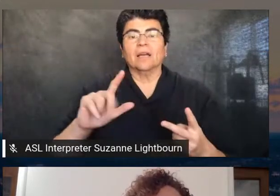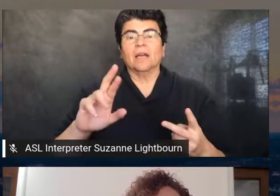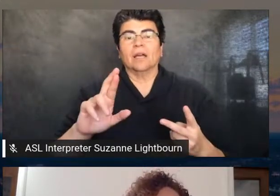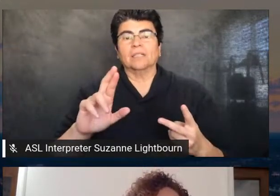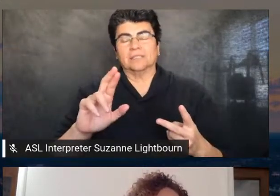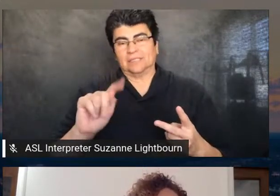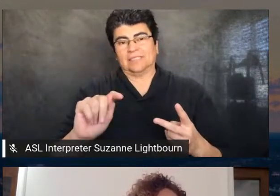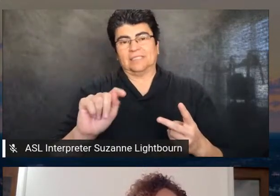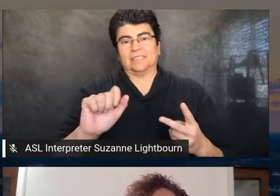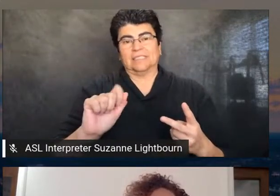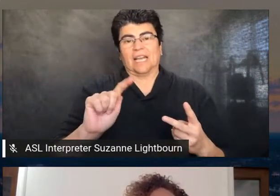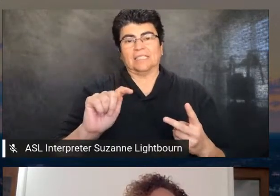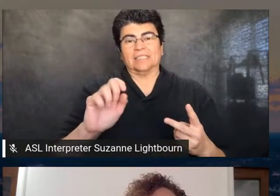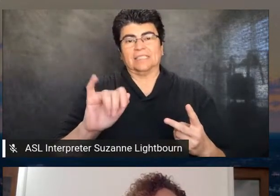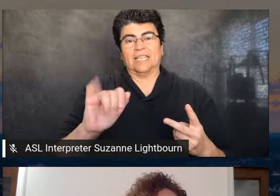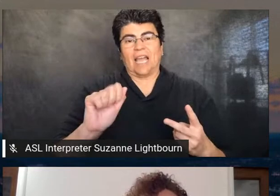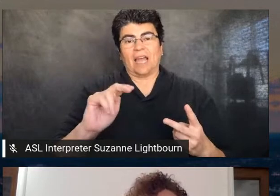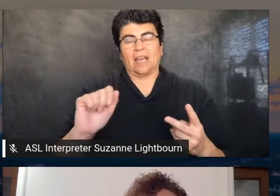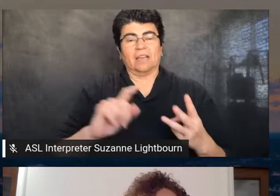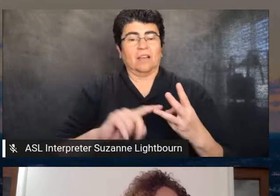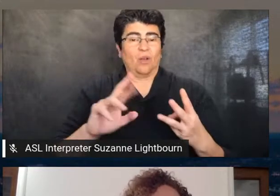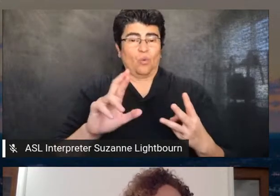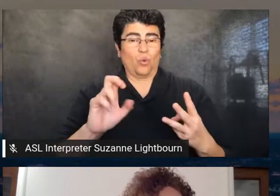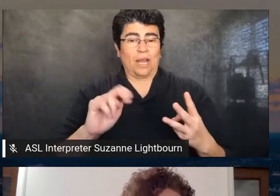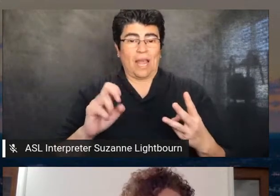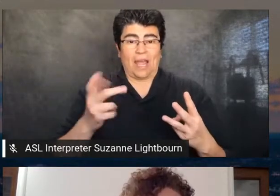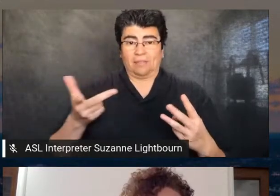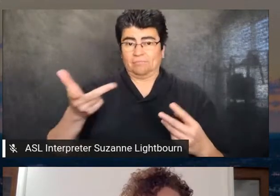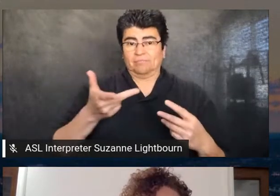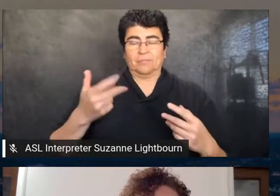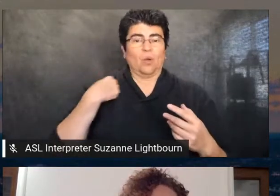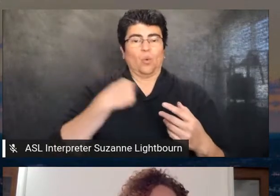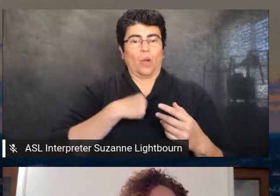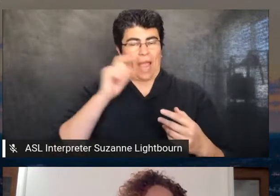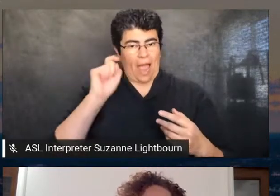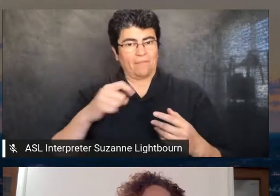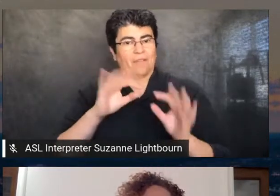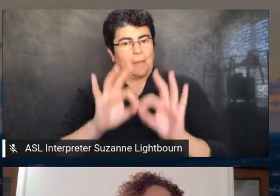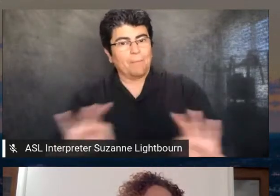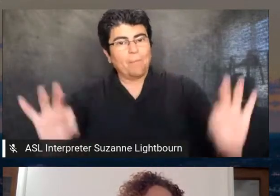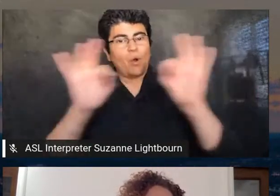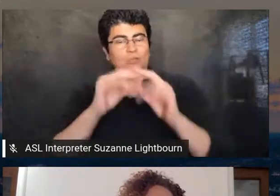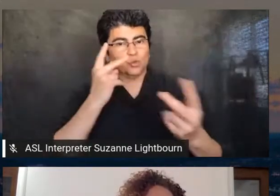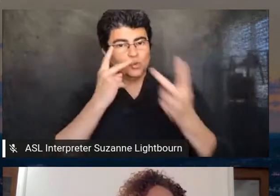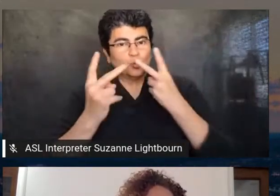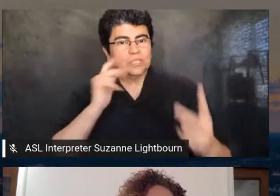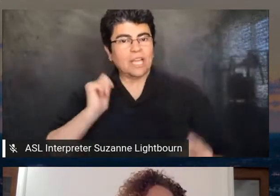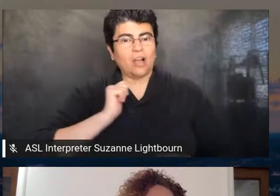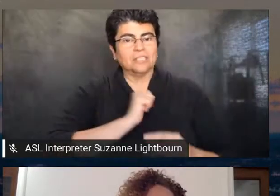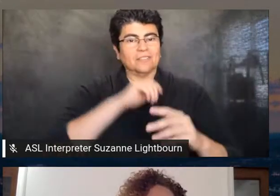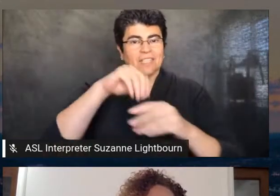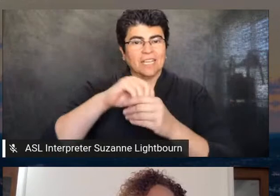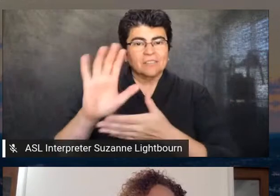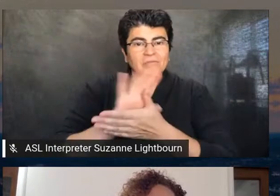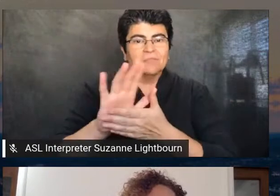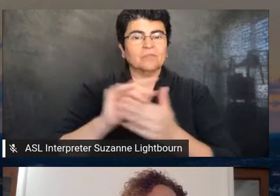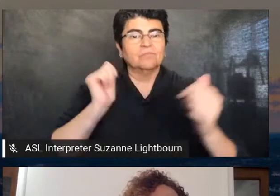which is this importance of us being ourselves, and that was really what drove us to create it.